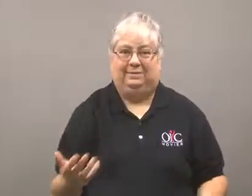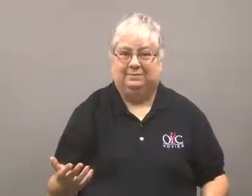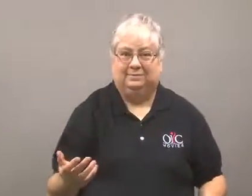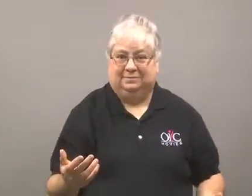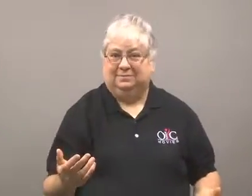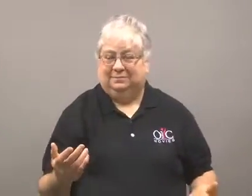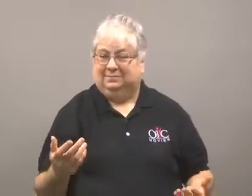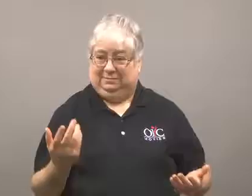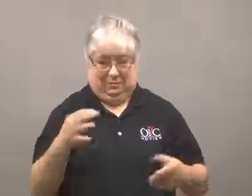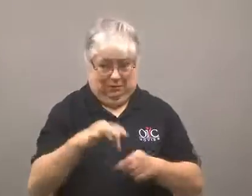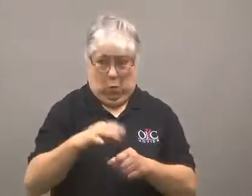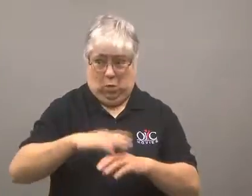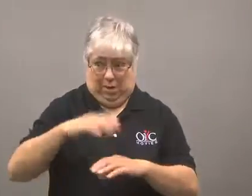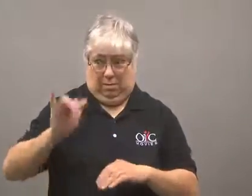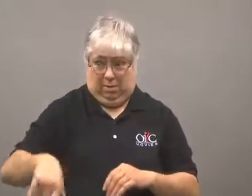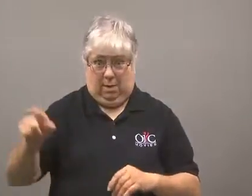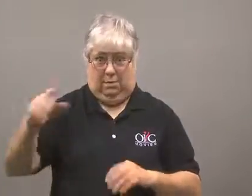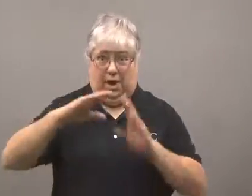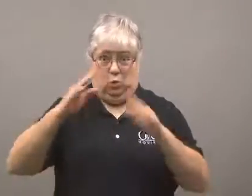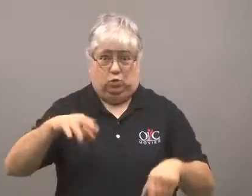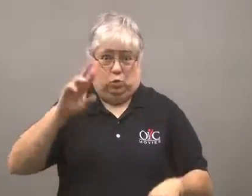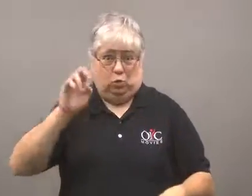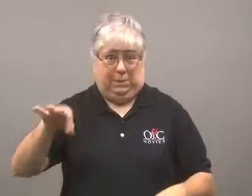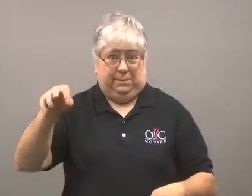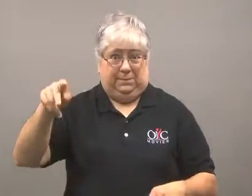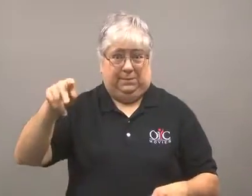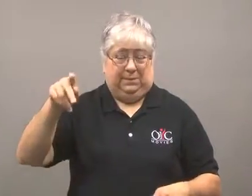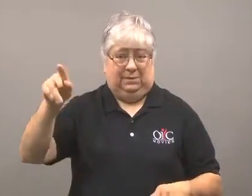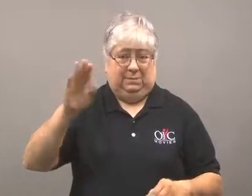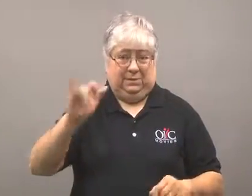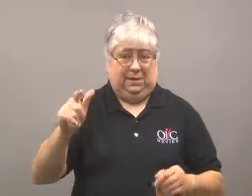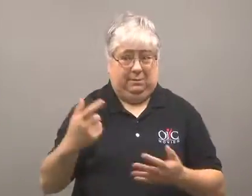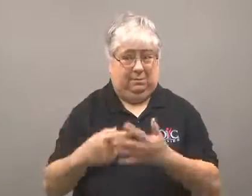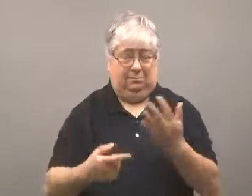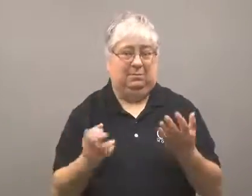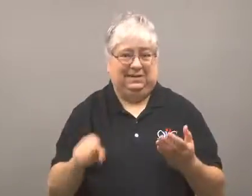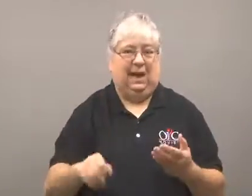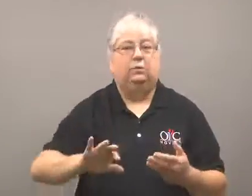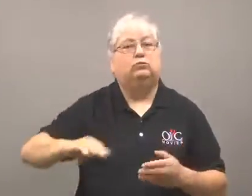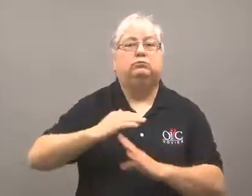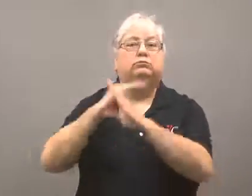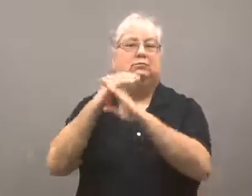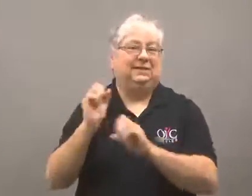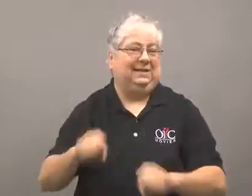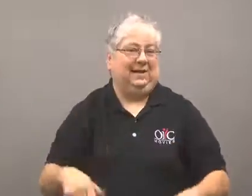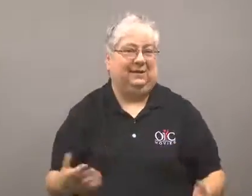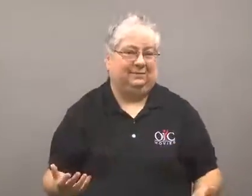He could block voting on the House bill.